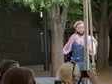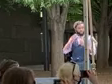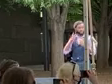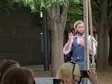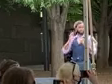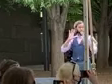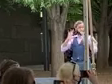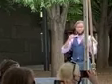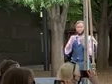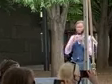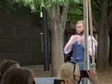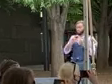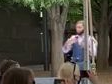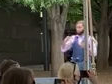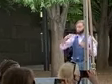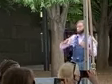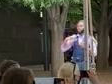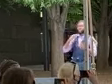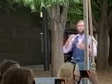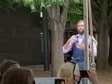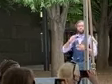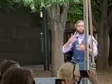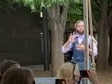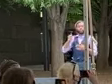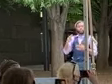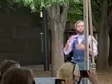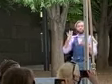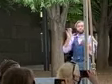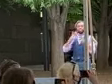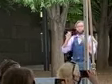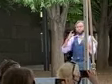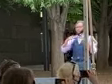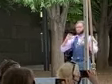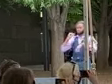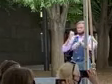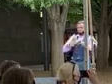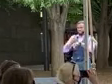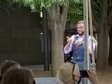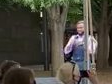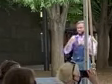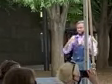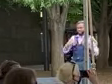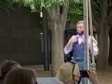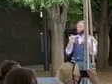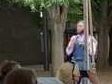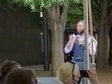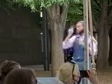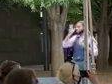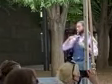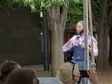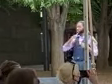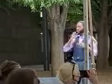and our nation's 32nd president was finally portrayed as he lived - as a man who uses a wheelchair.